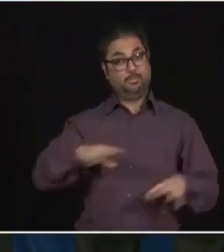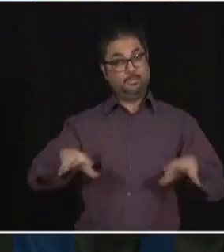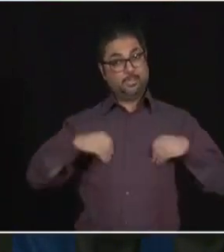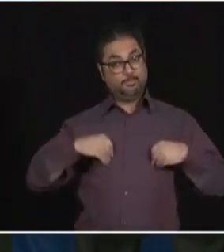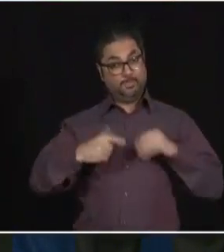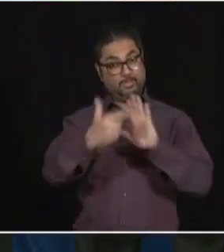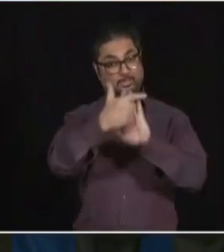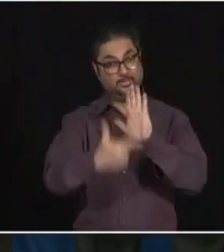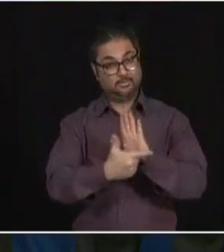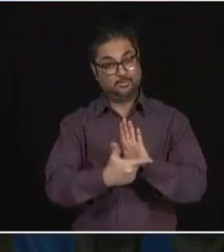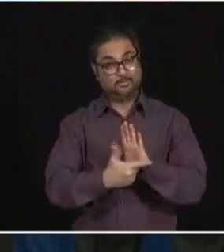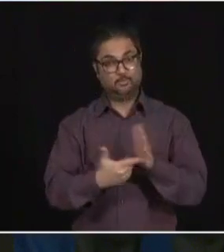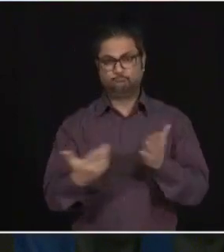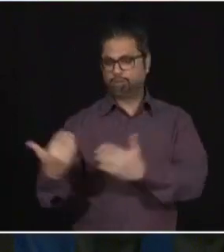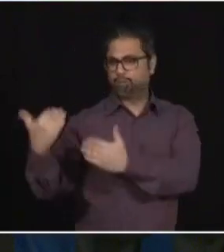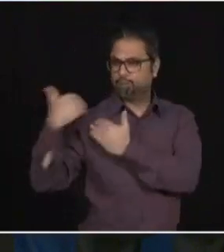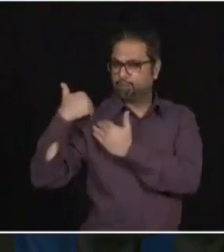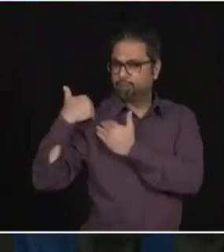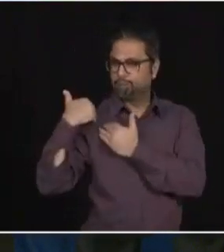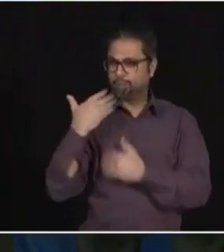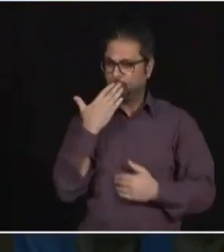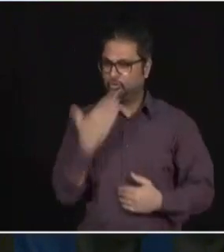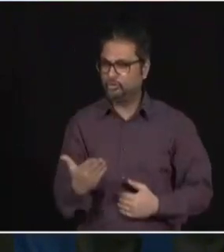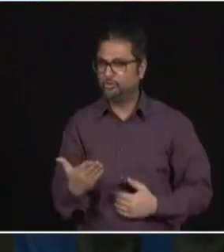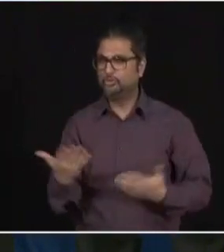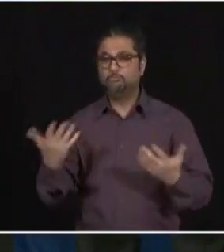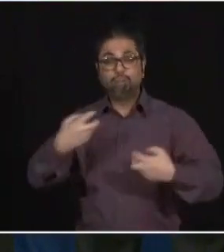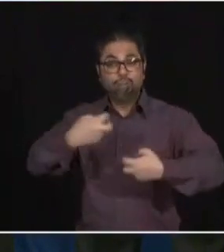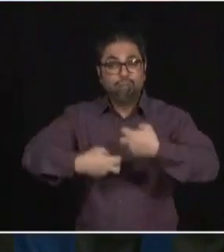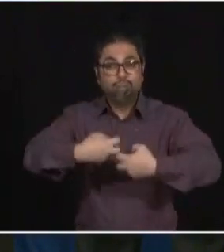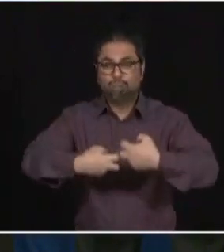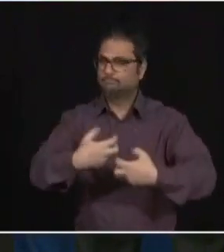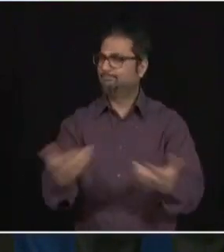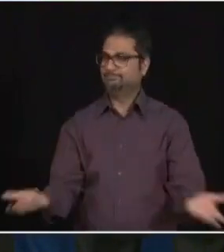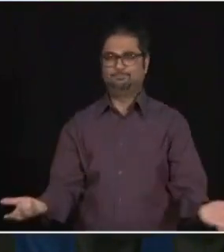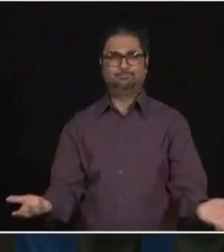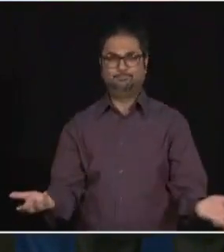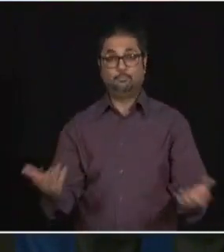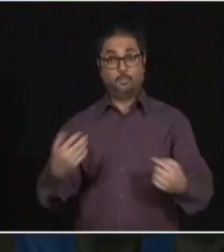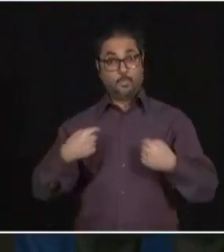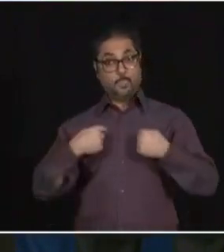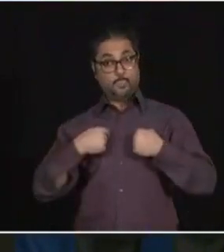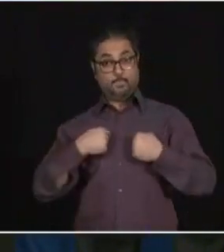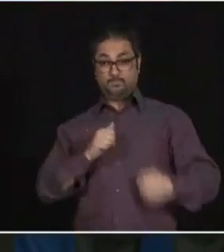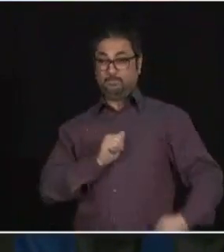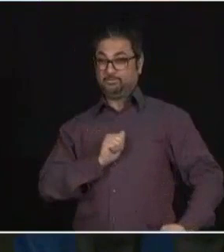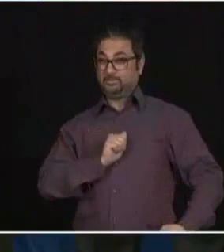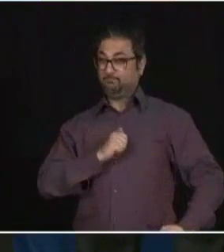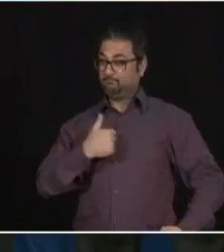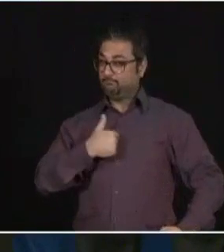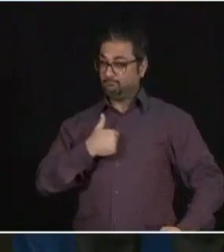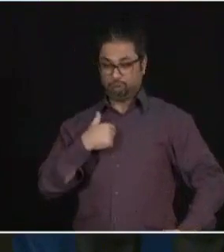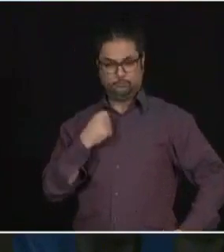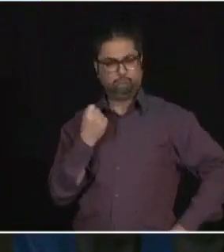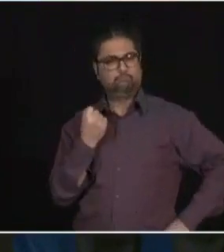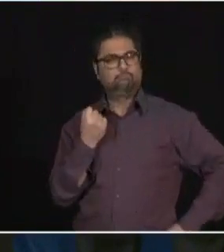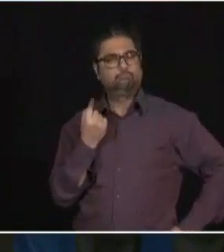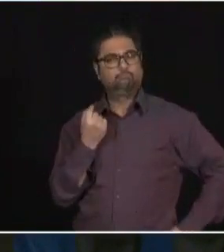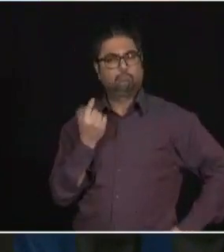owners, responsible, legal, licensed gun owners. I can't help but think that money could be put to much